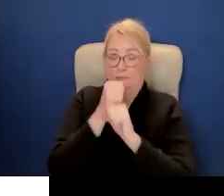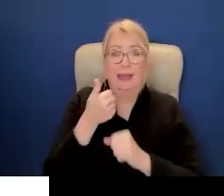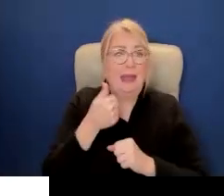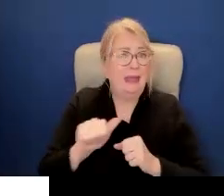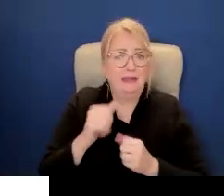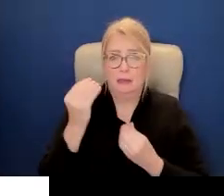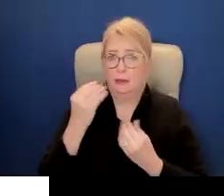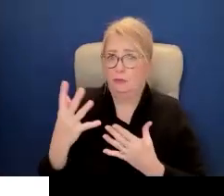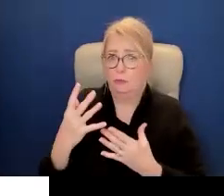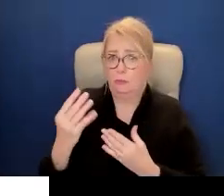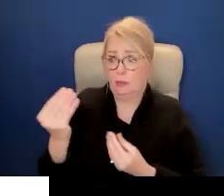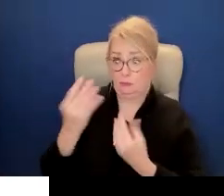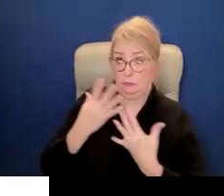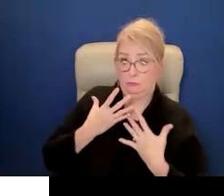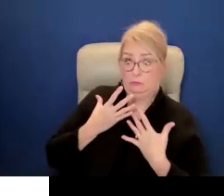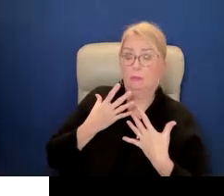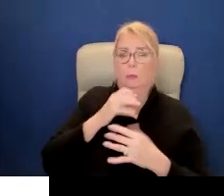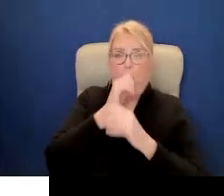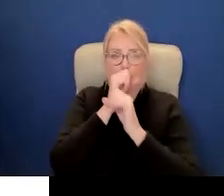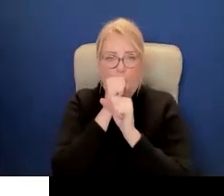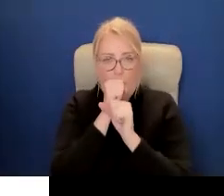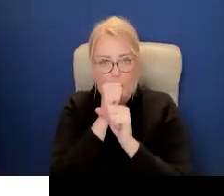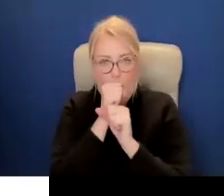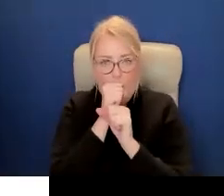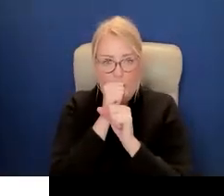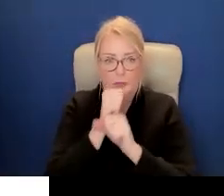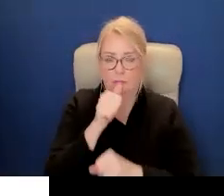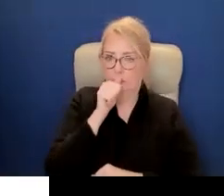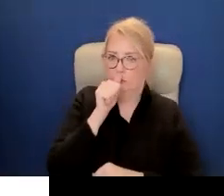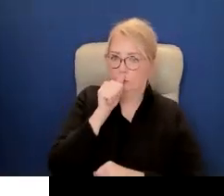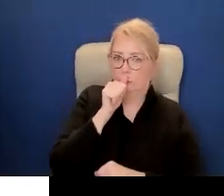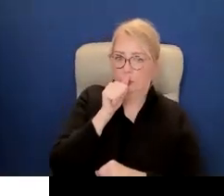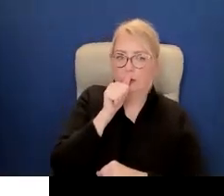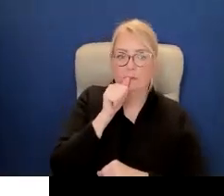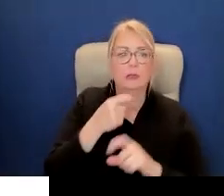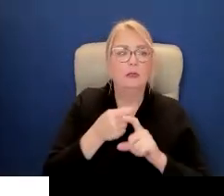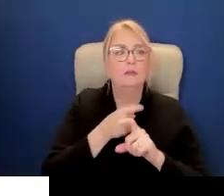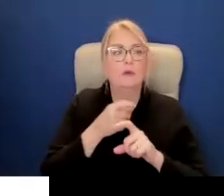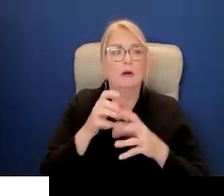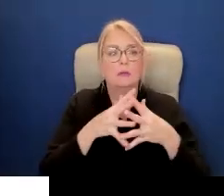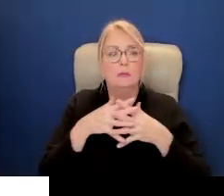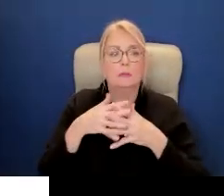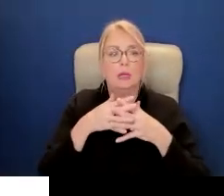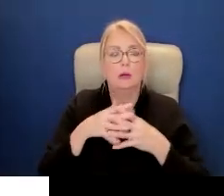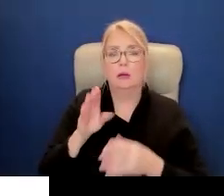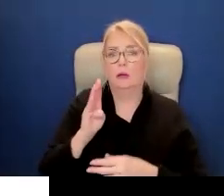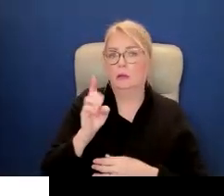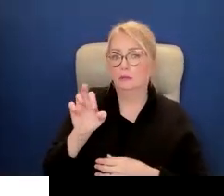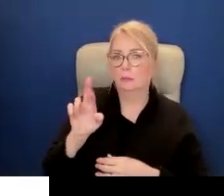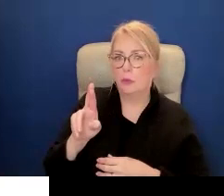is kept confidential by the American Bar Association. And the California rules of, professional responsibility.